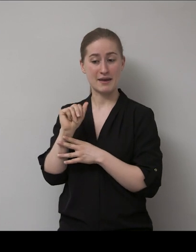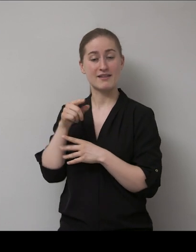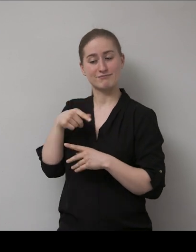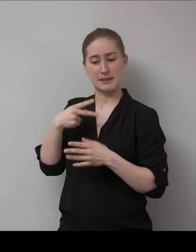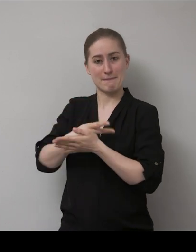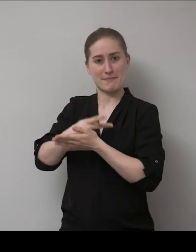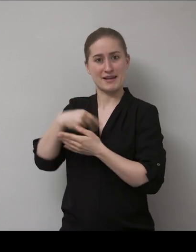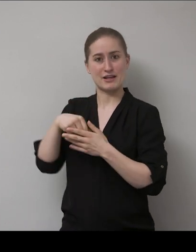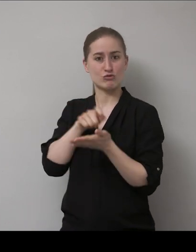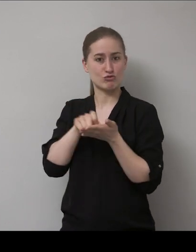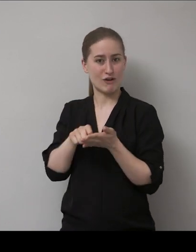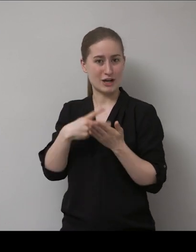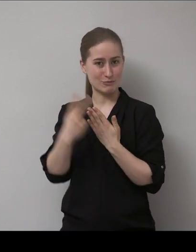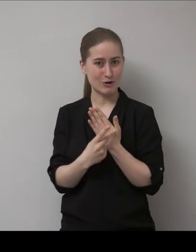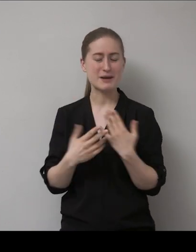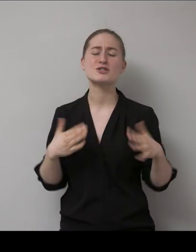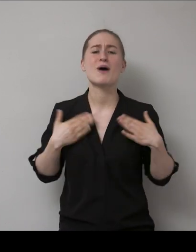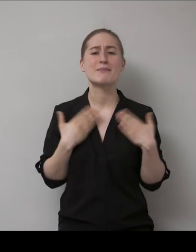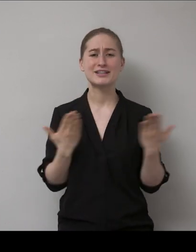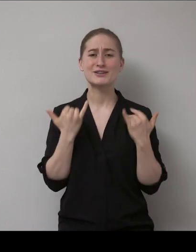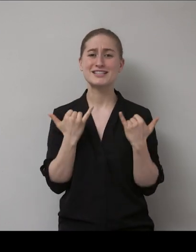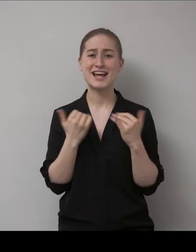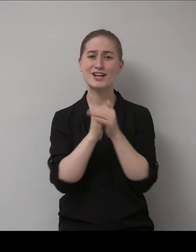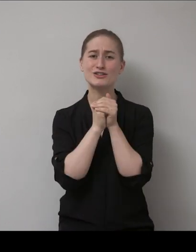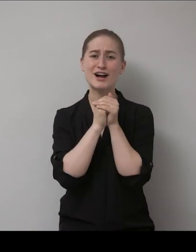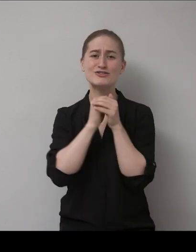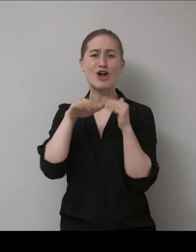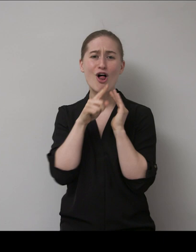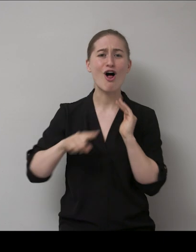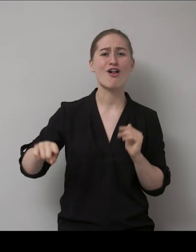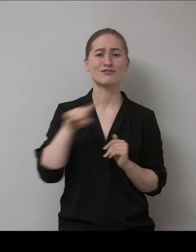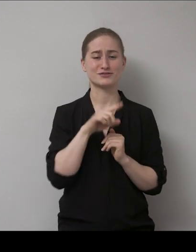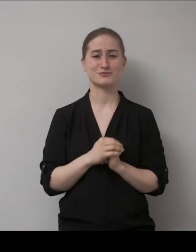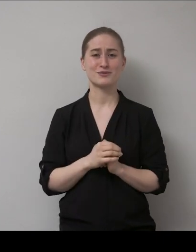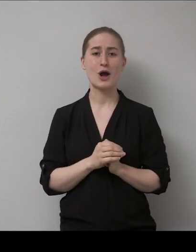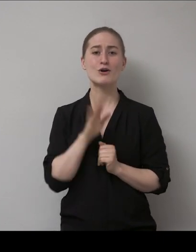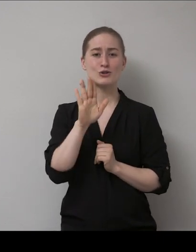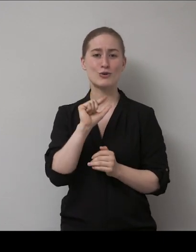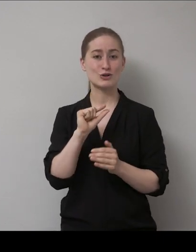and I am so happy to be here today to congratulate all of you on your graduation,